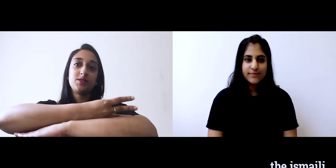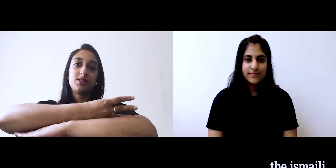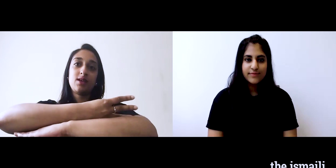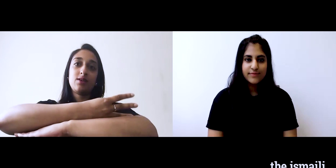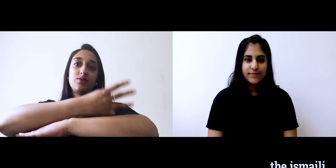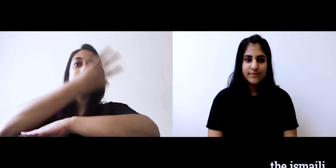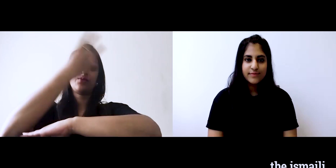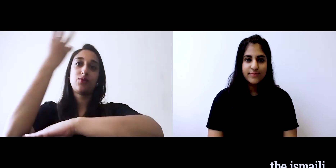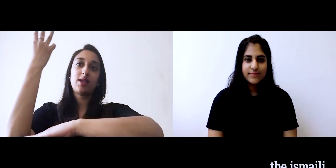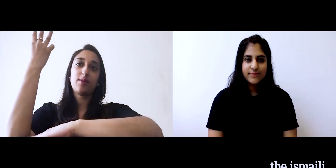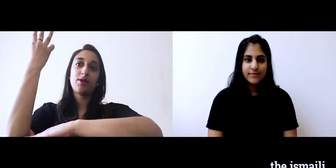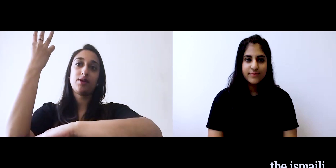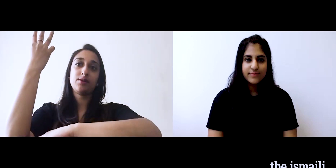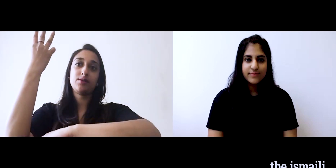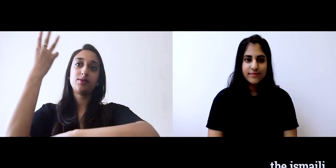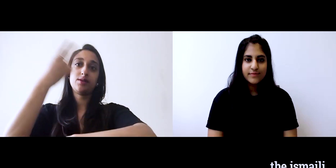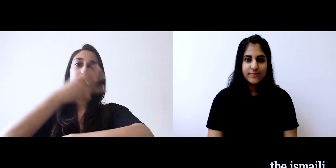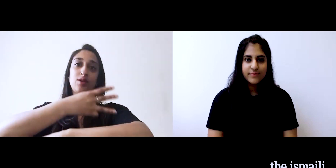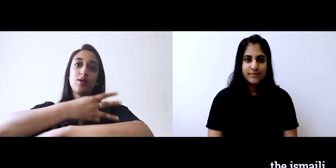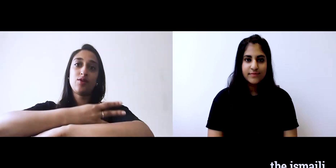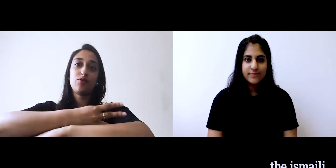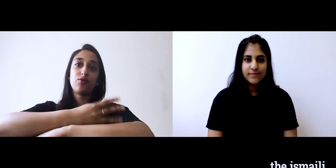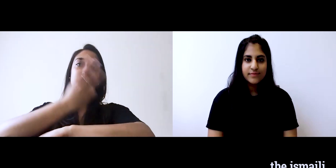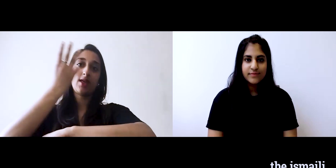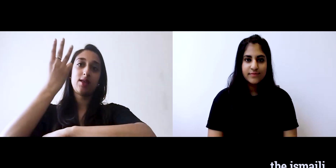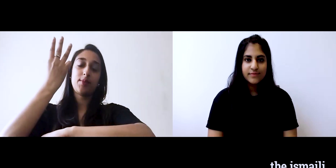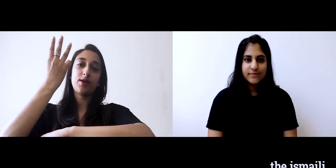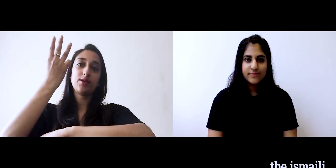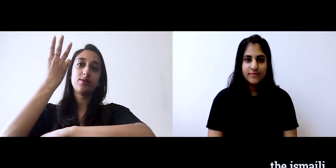Rainbow